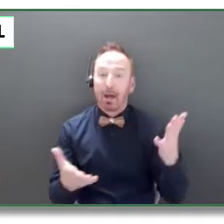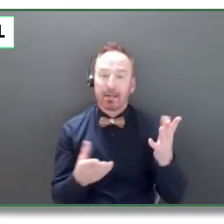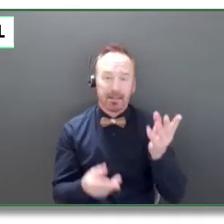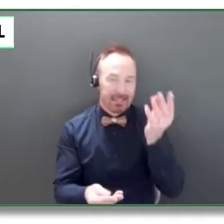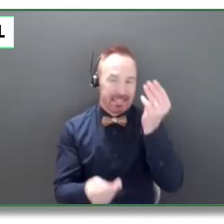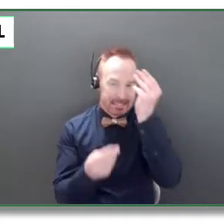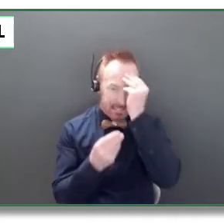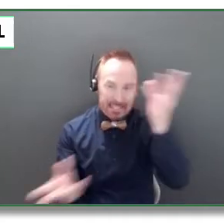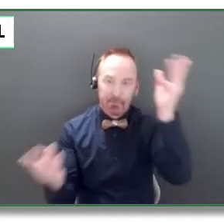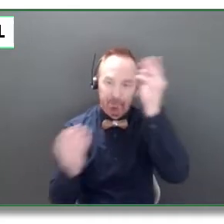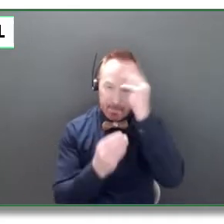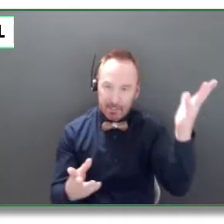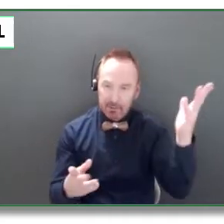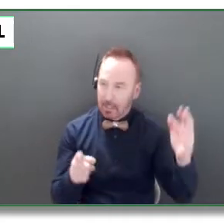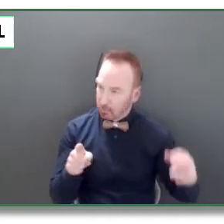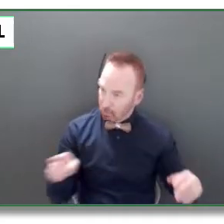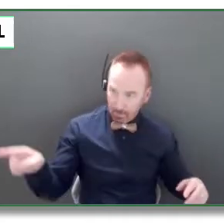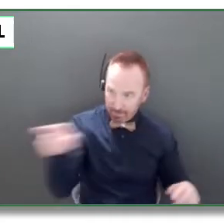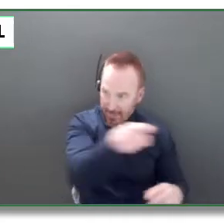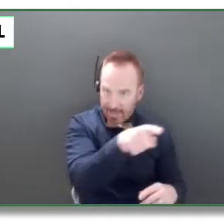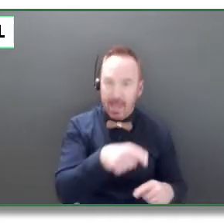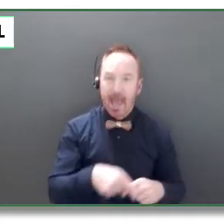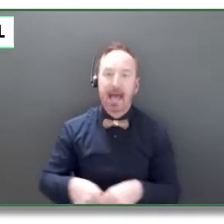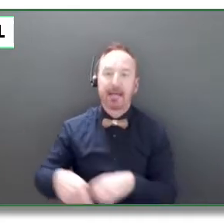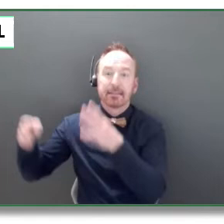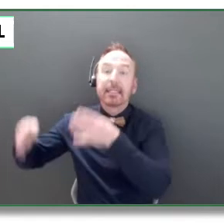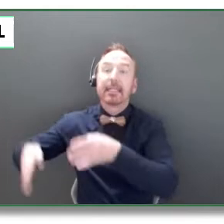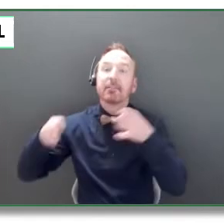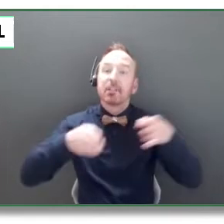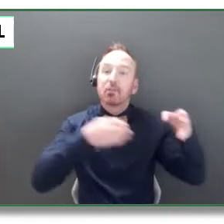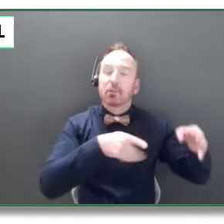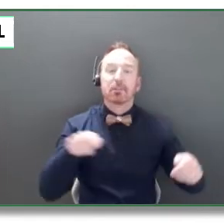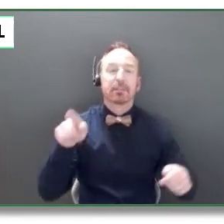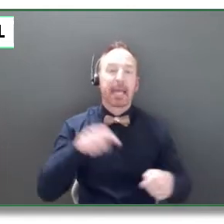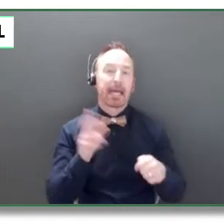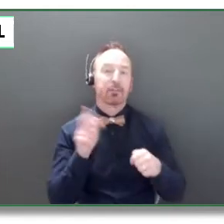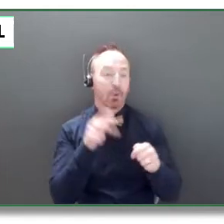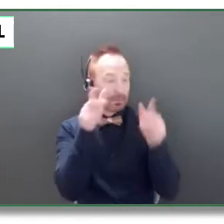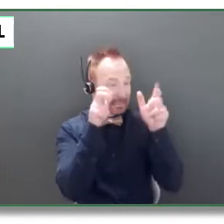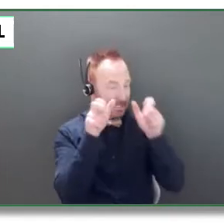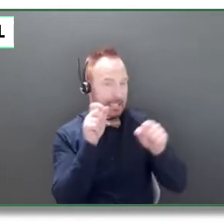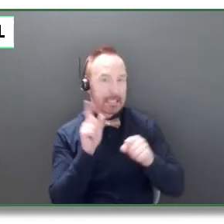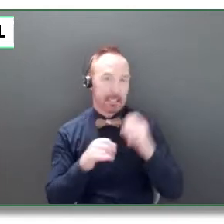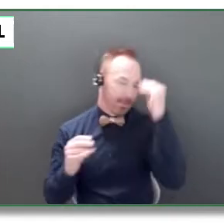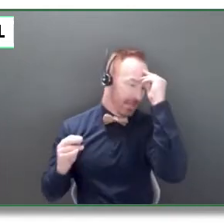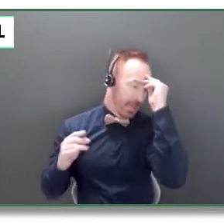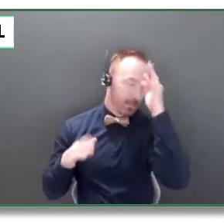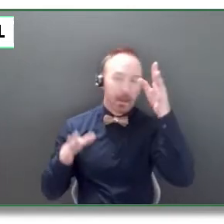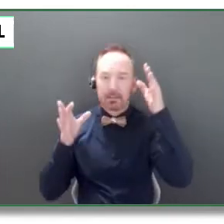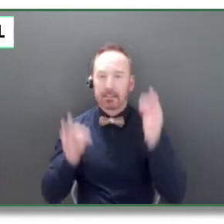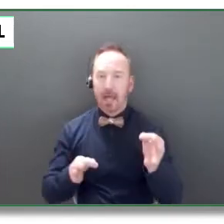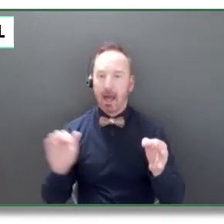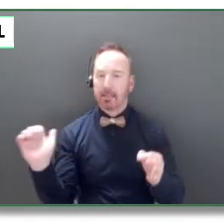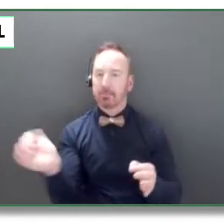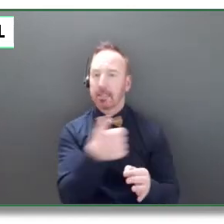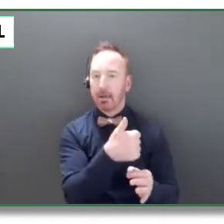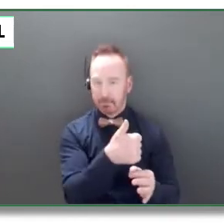the decision based on their own level of challenge that they want to take on.